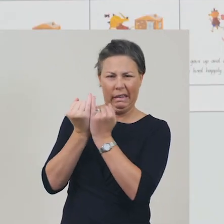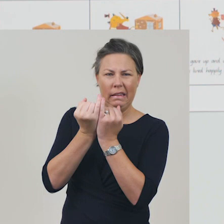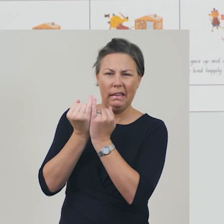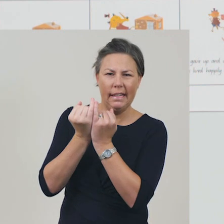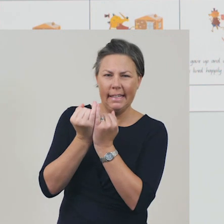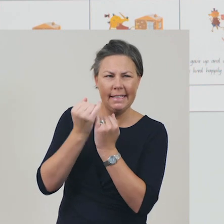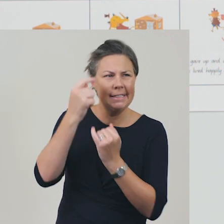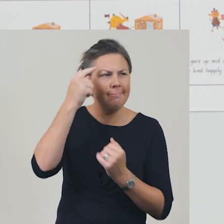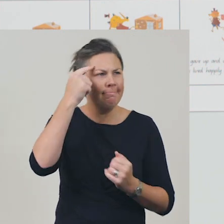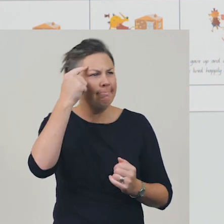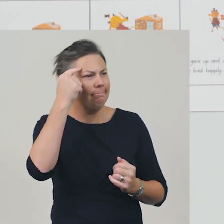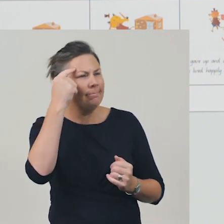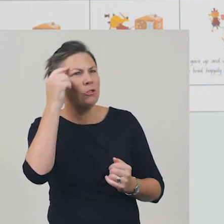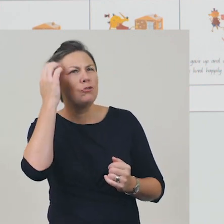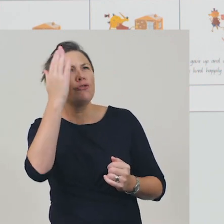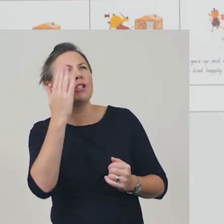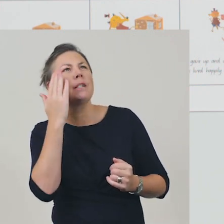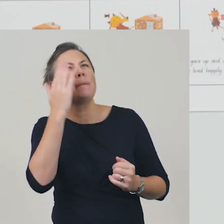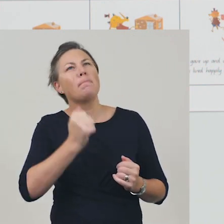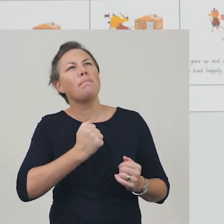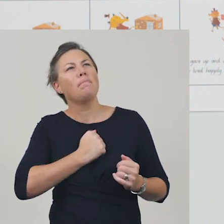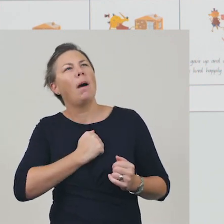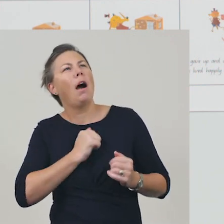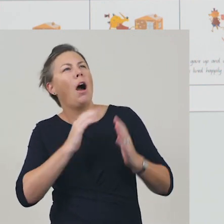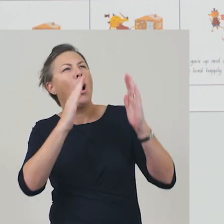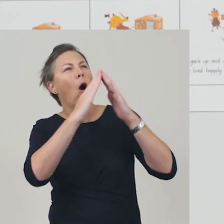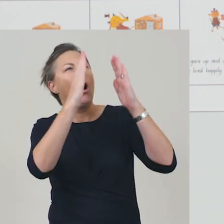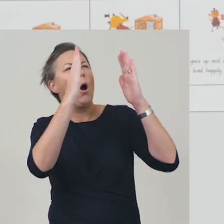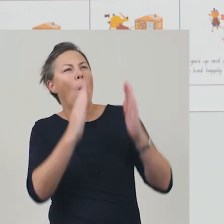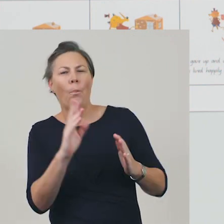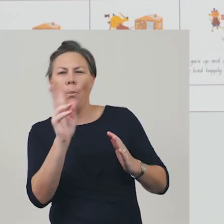Each little pig imagined a perfect house, and decided to build it.